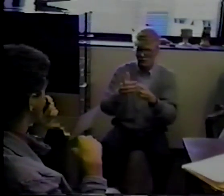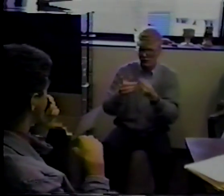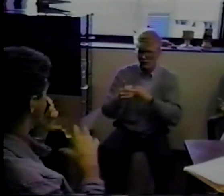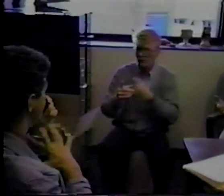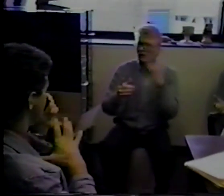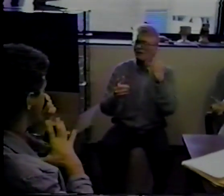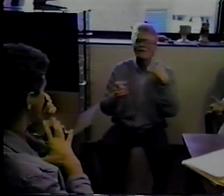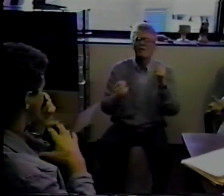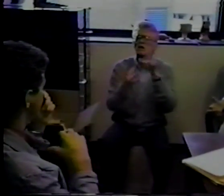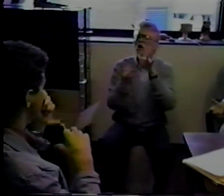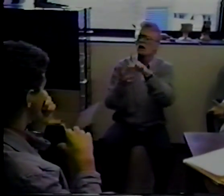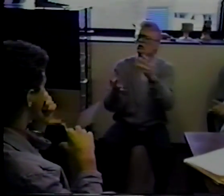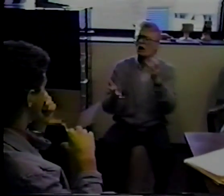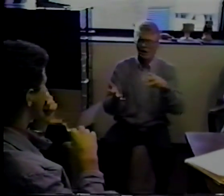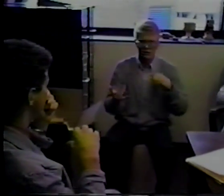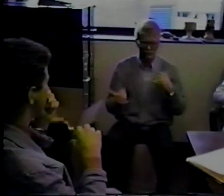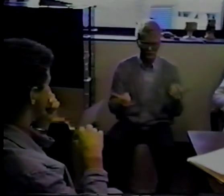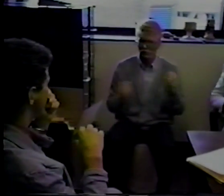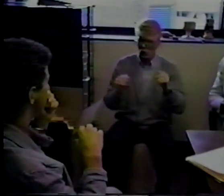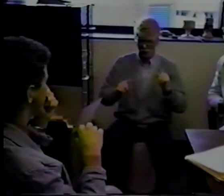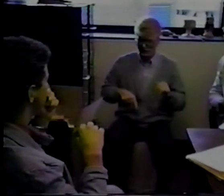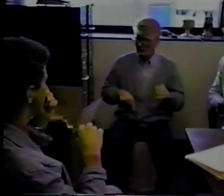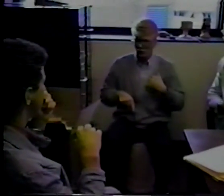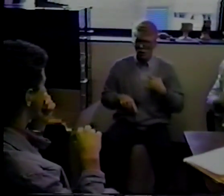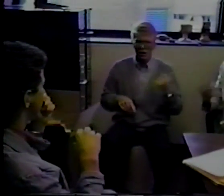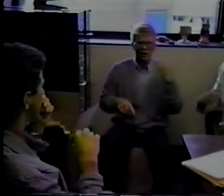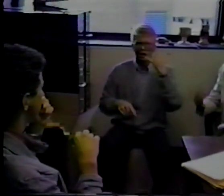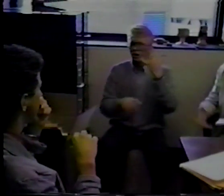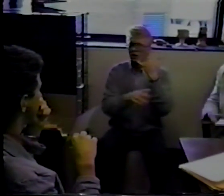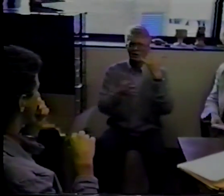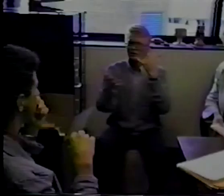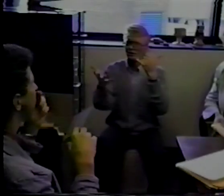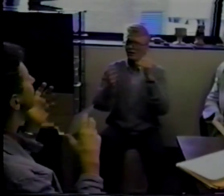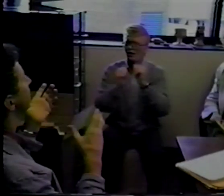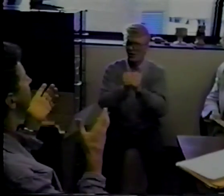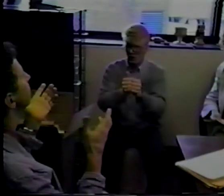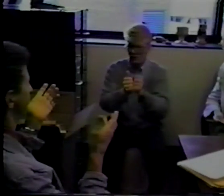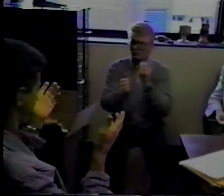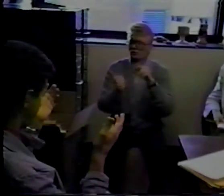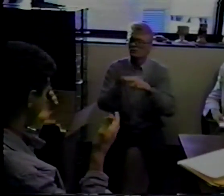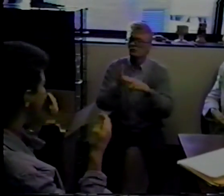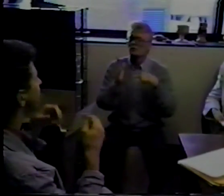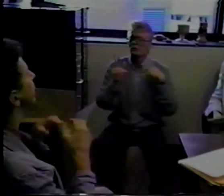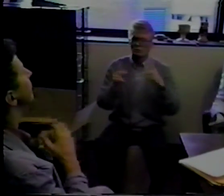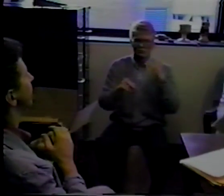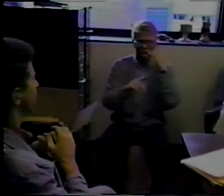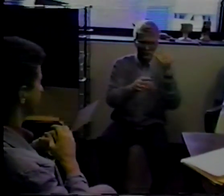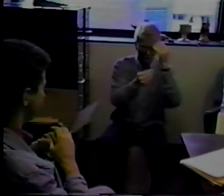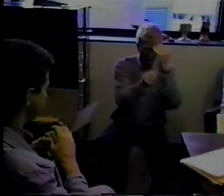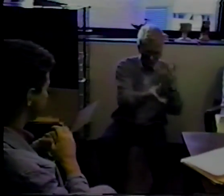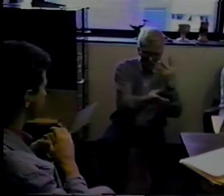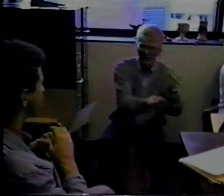and I don't have a TTY, there is somebody I could call